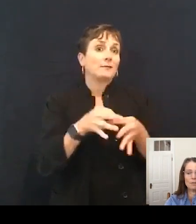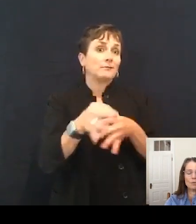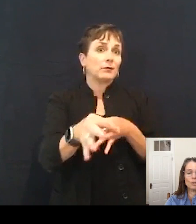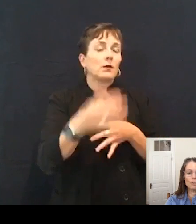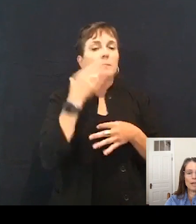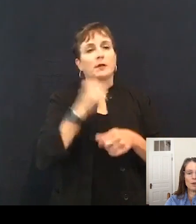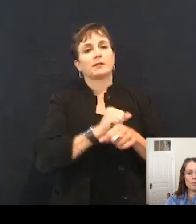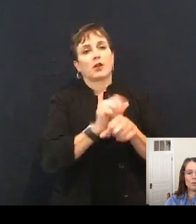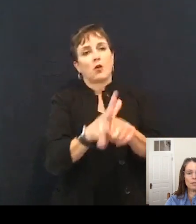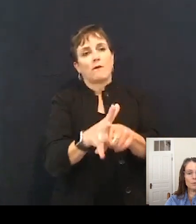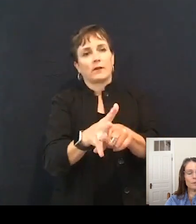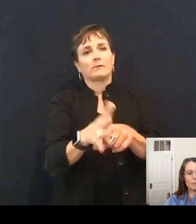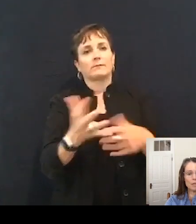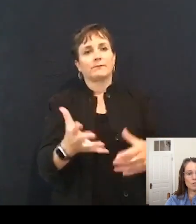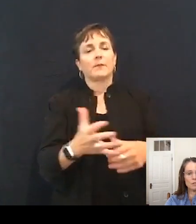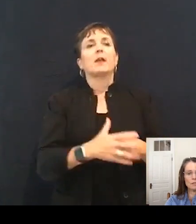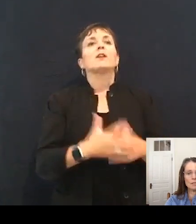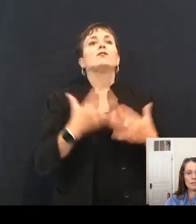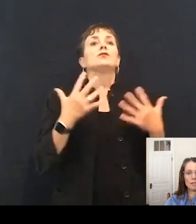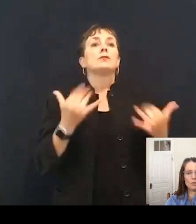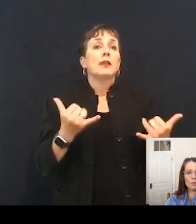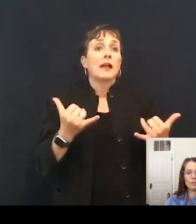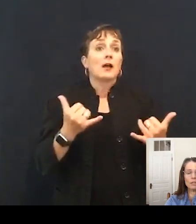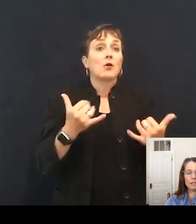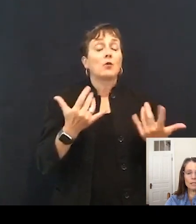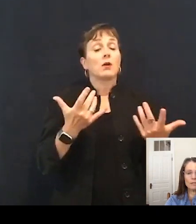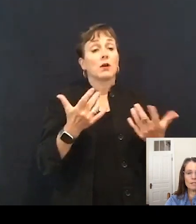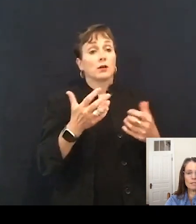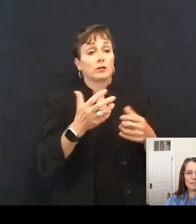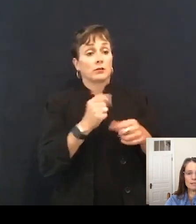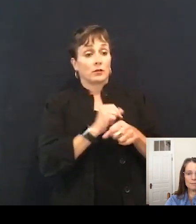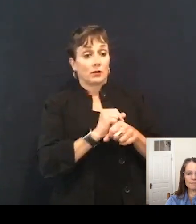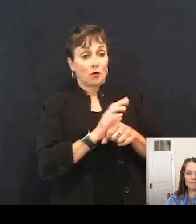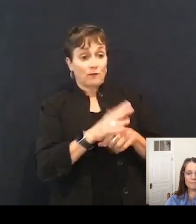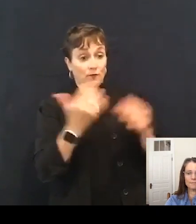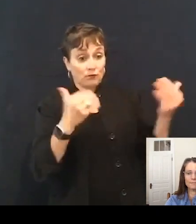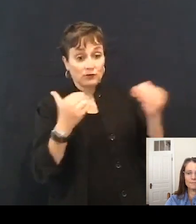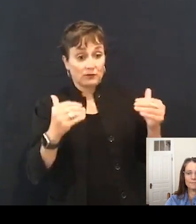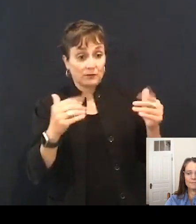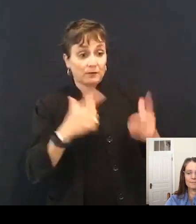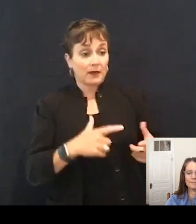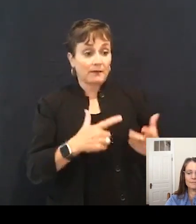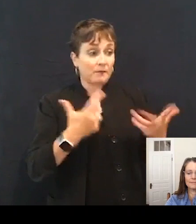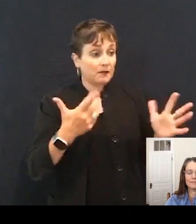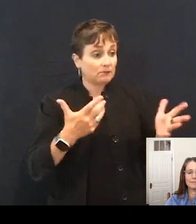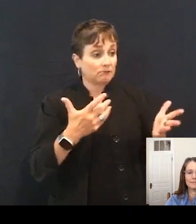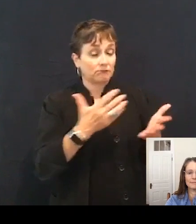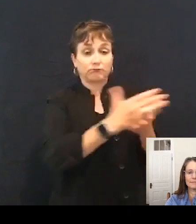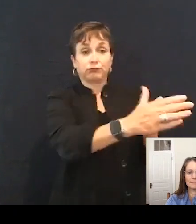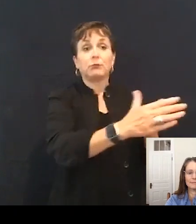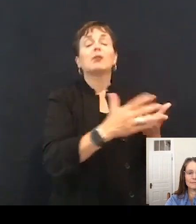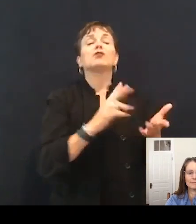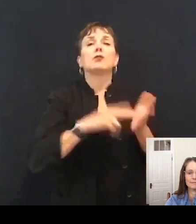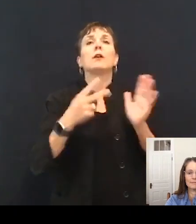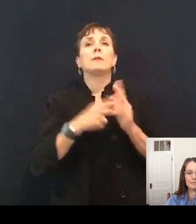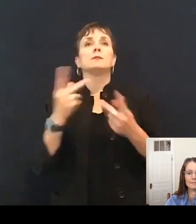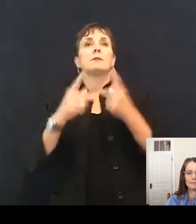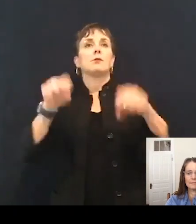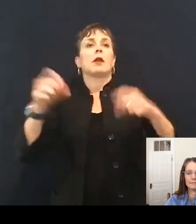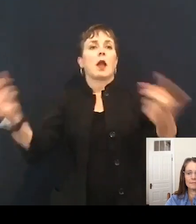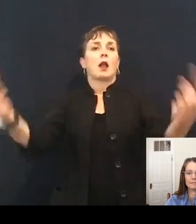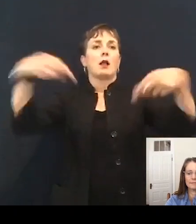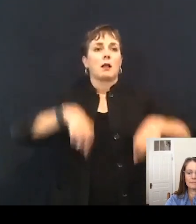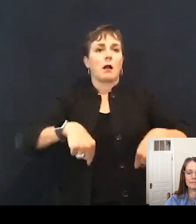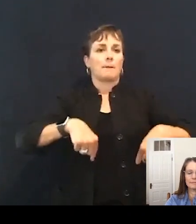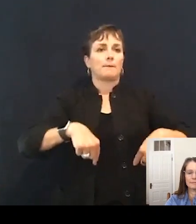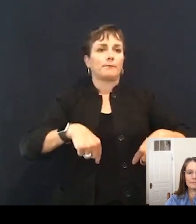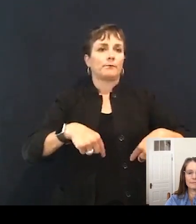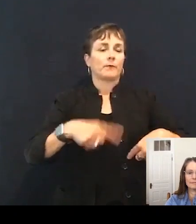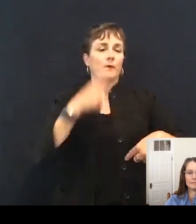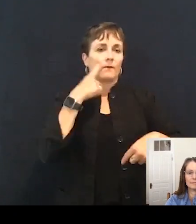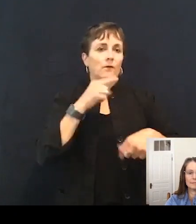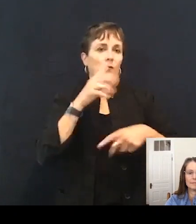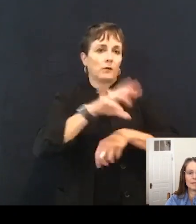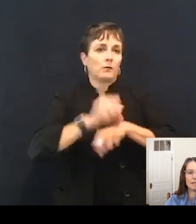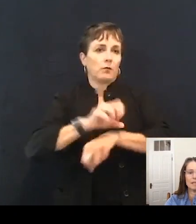we're now working with the patients to schedule their clinic visits.